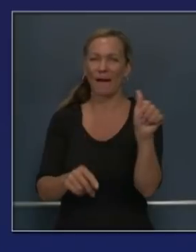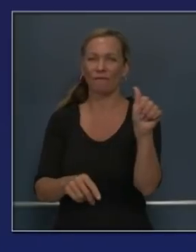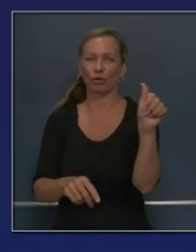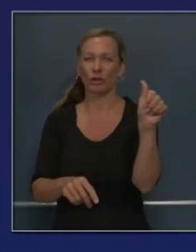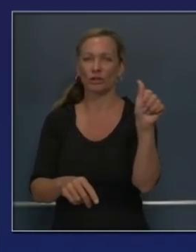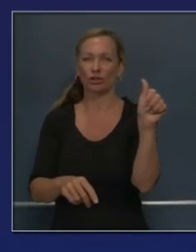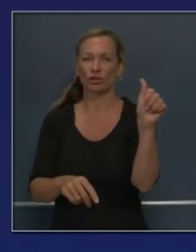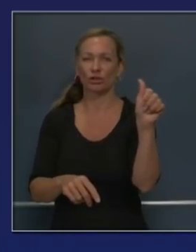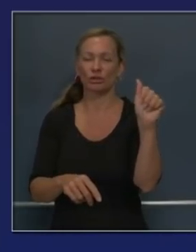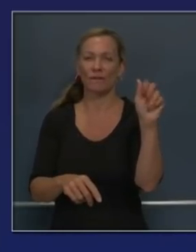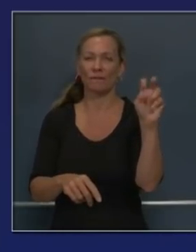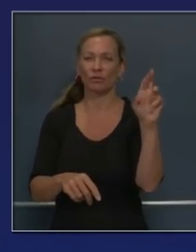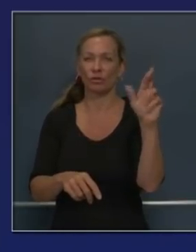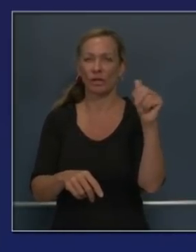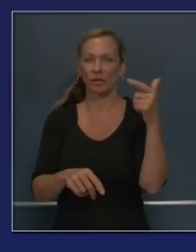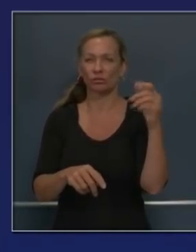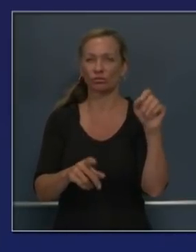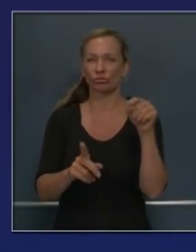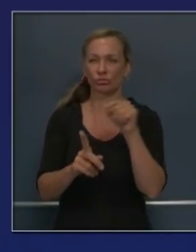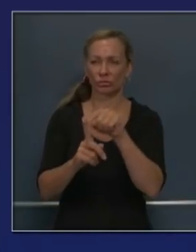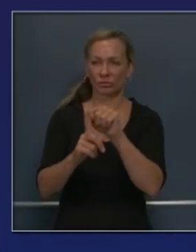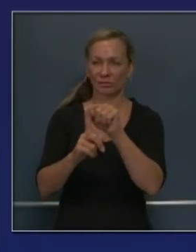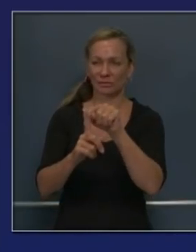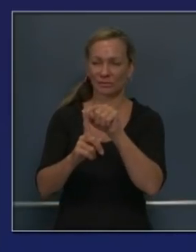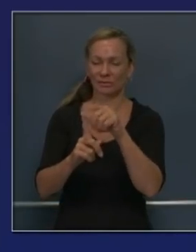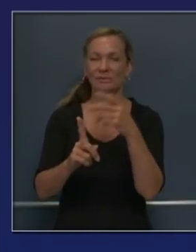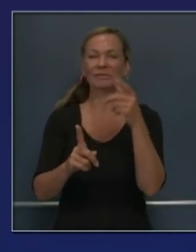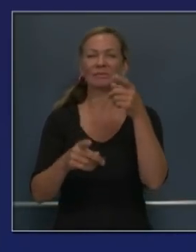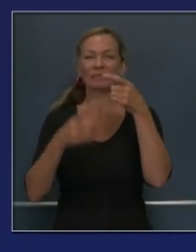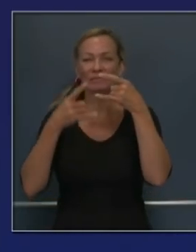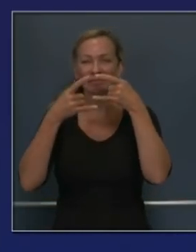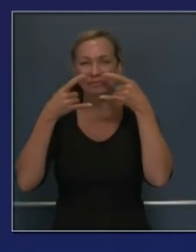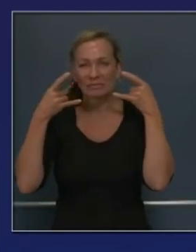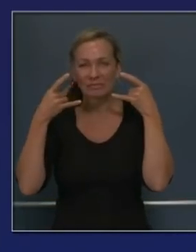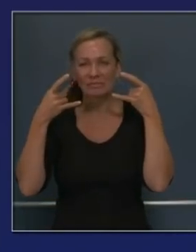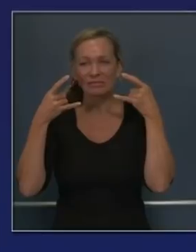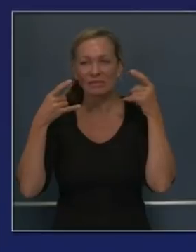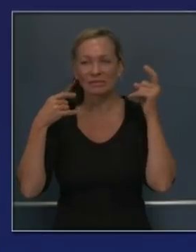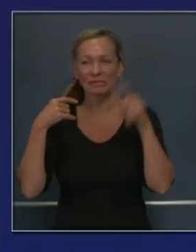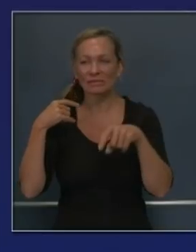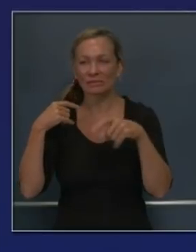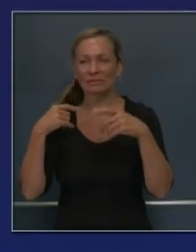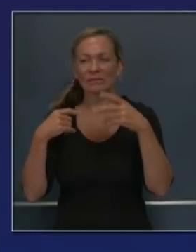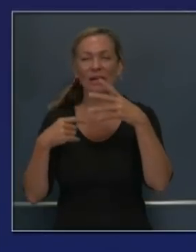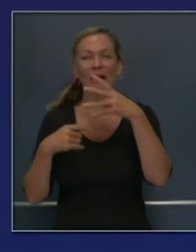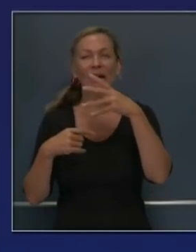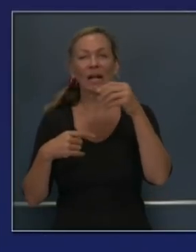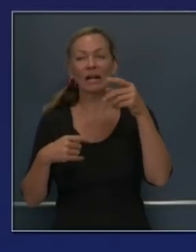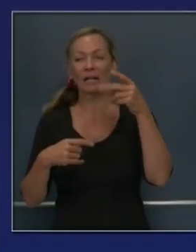NUMBER THAT CAME OUT TODAY AND THAT'S WHY IT IS ABSOLUTELY ESSENTIAL FOR NO OTHER REASON